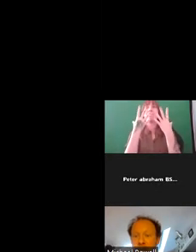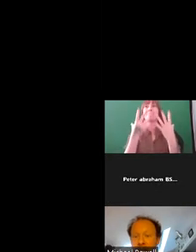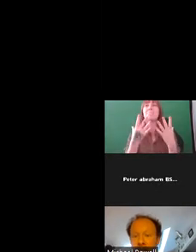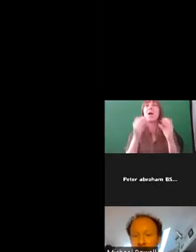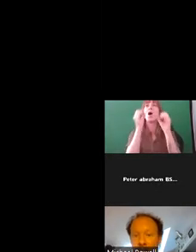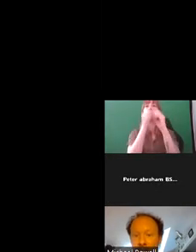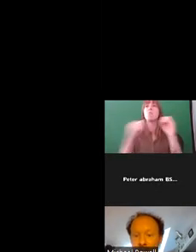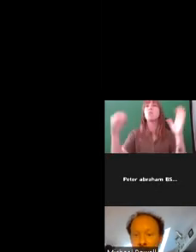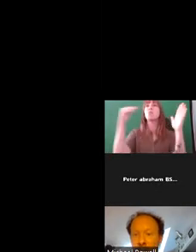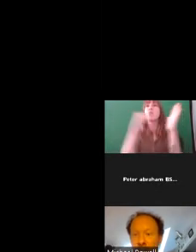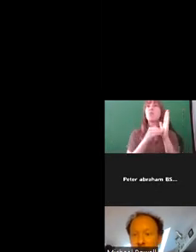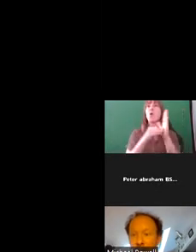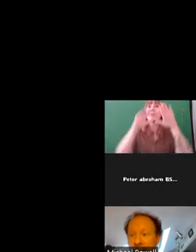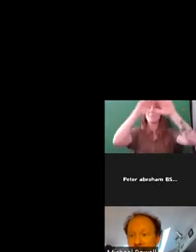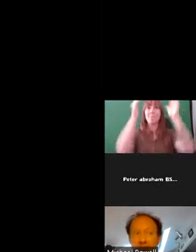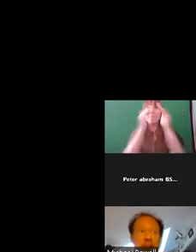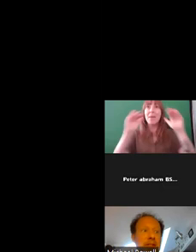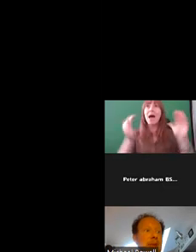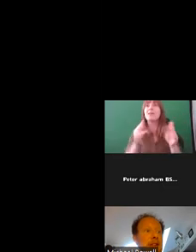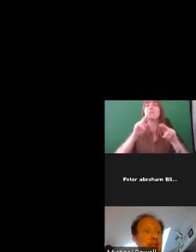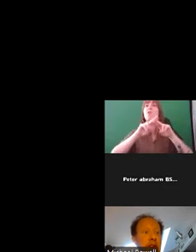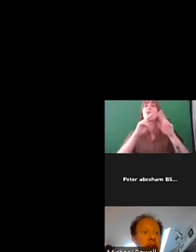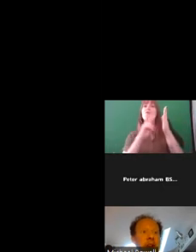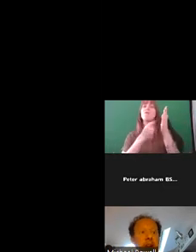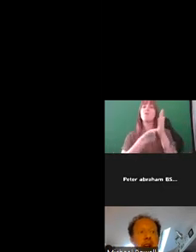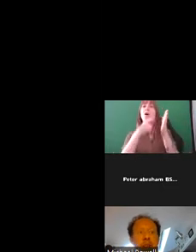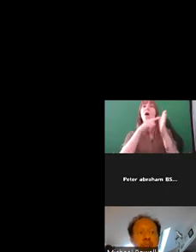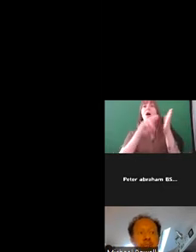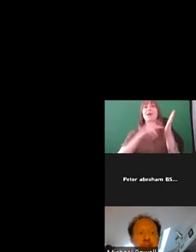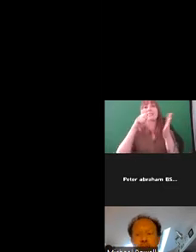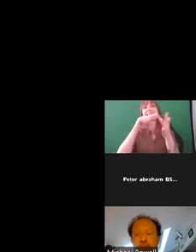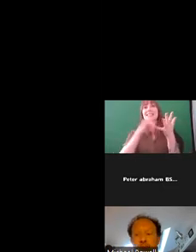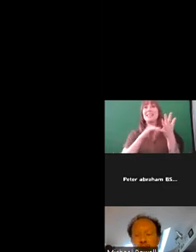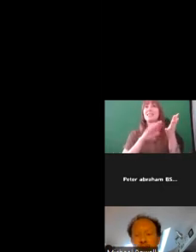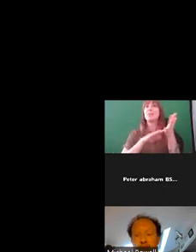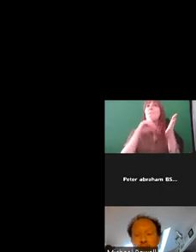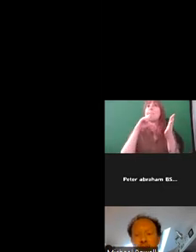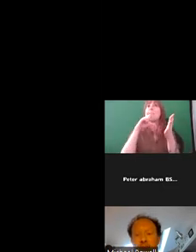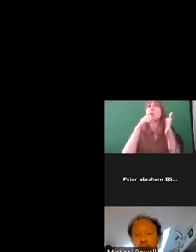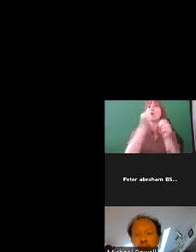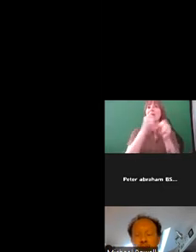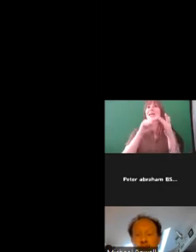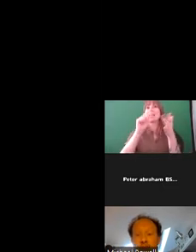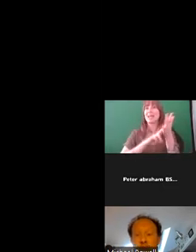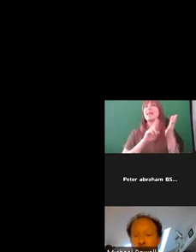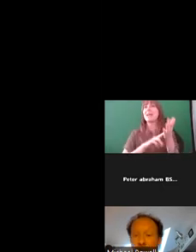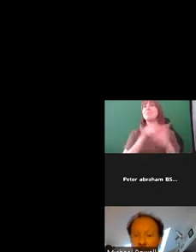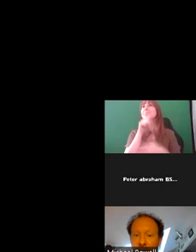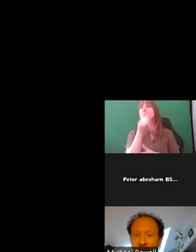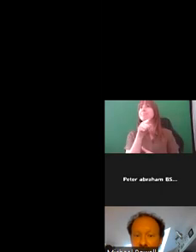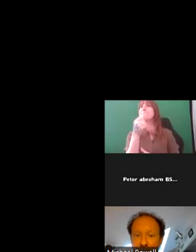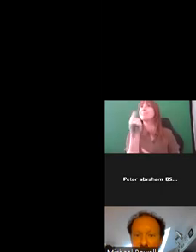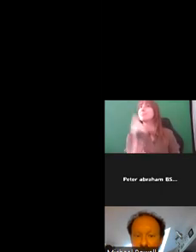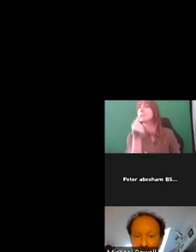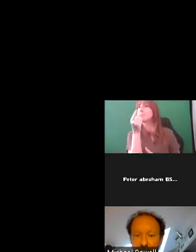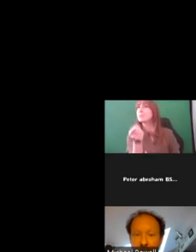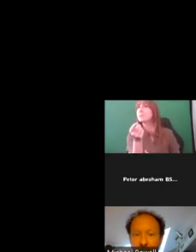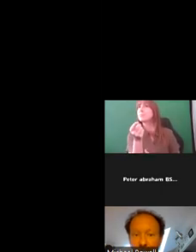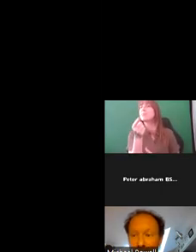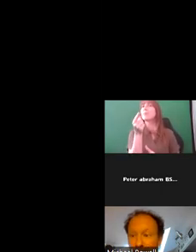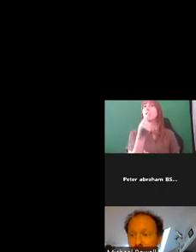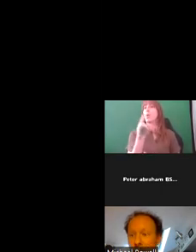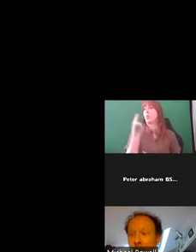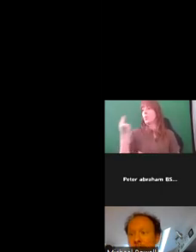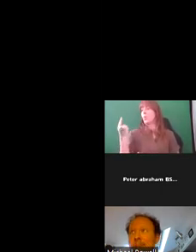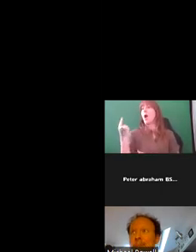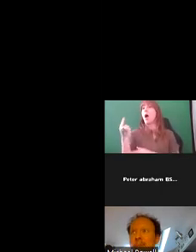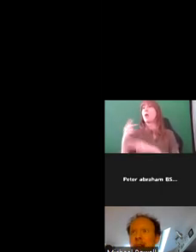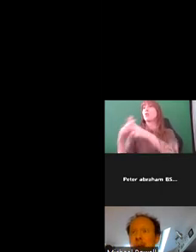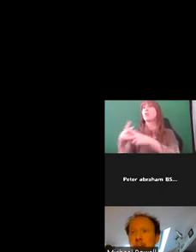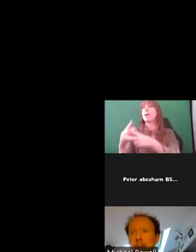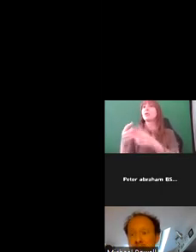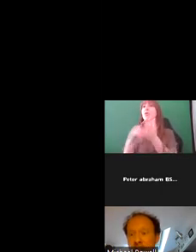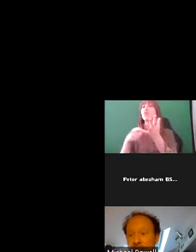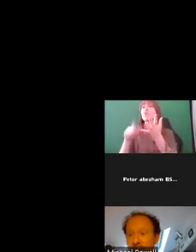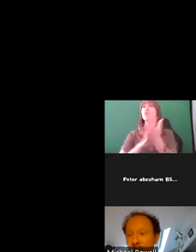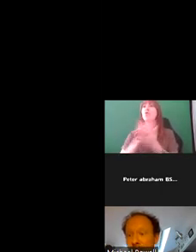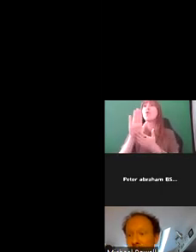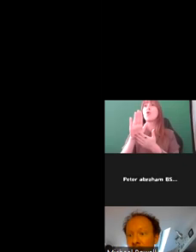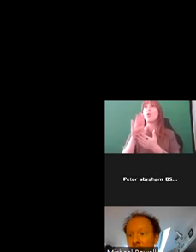Maginn [which is] on the right-hand side of the image. One of our curators, Ruth, was a BSL user